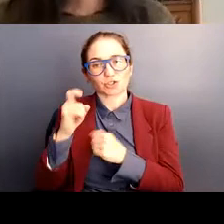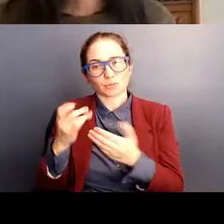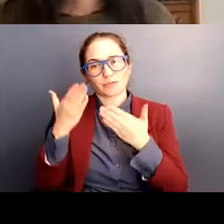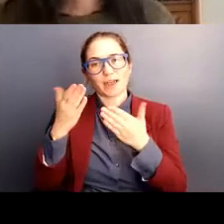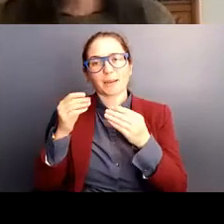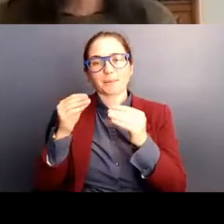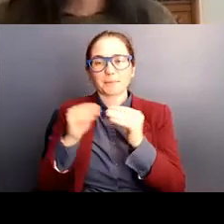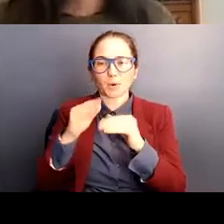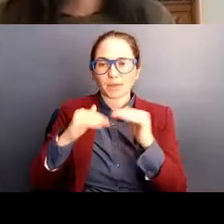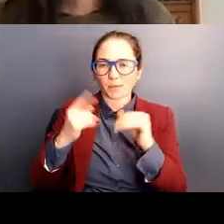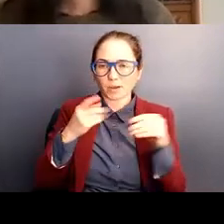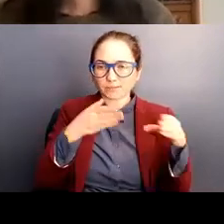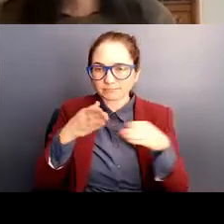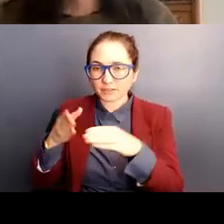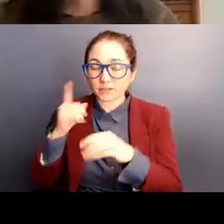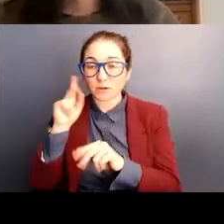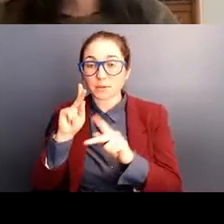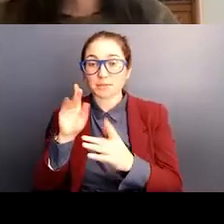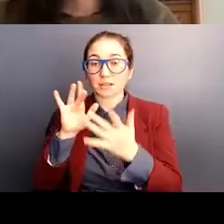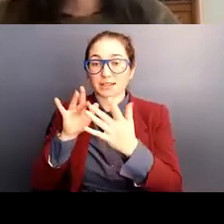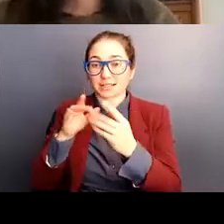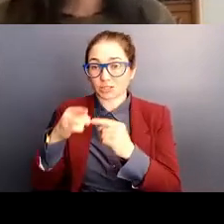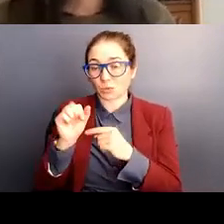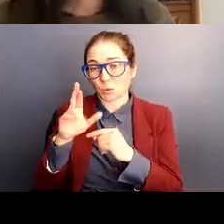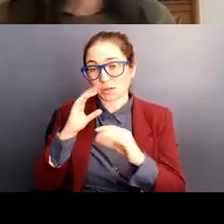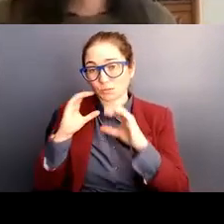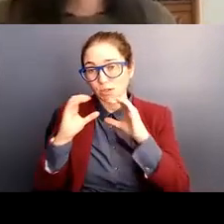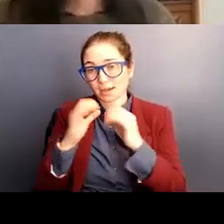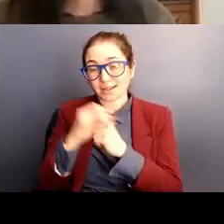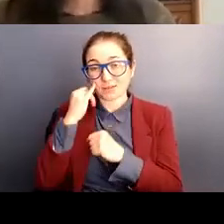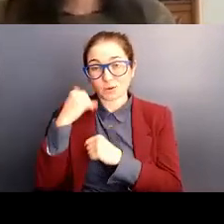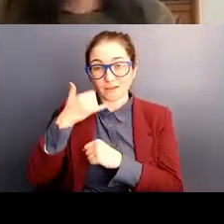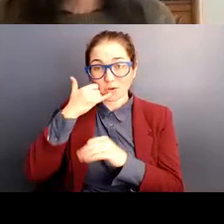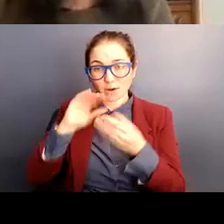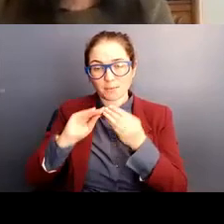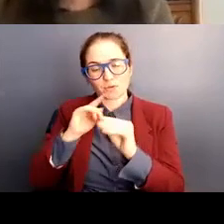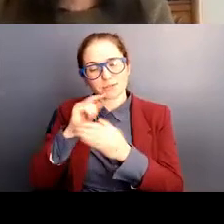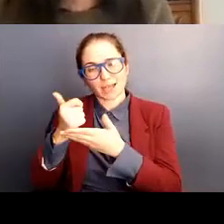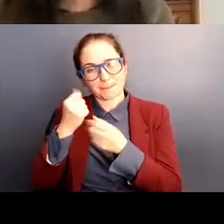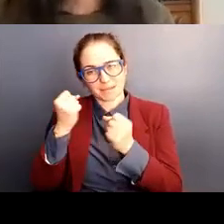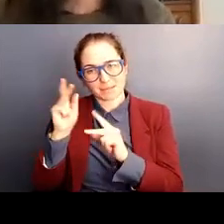to get in touch with you or to communicate. And so having a phone number is really helpful. I know a lot of people don't like